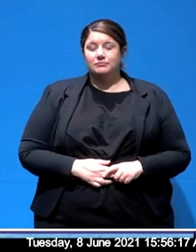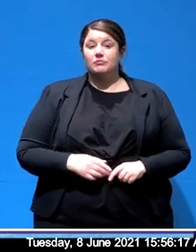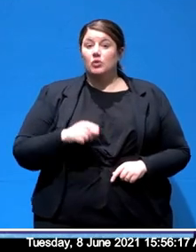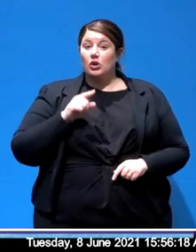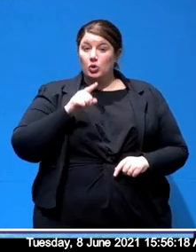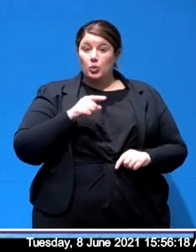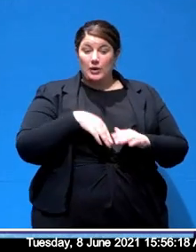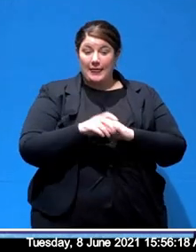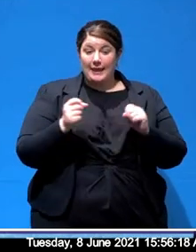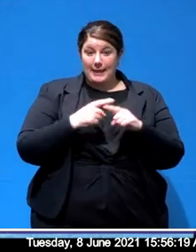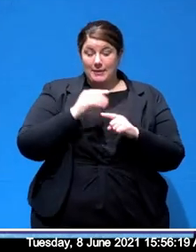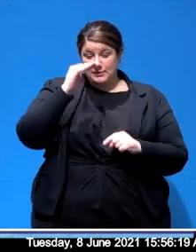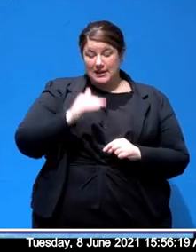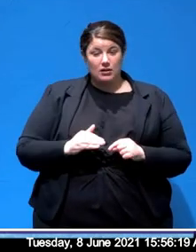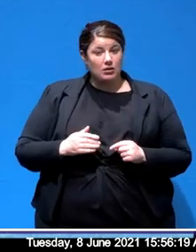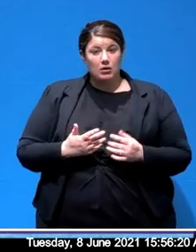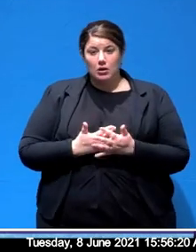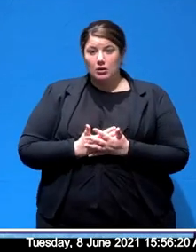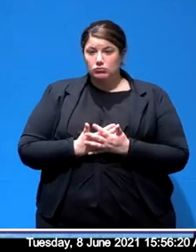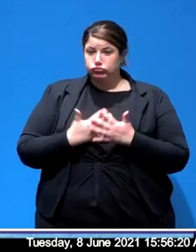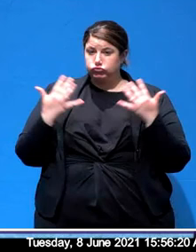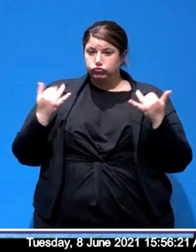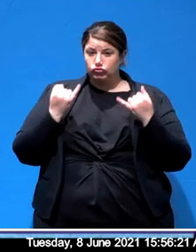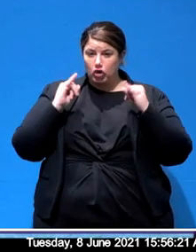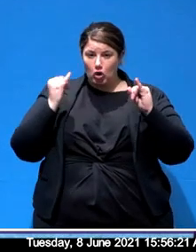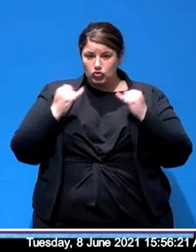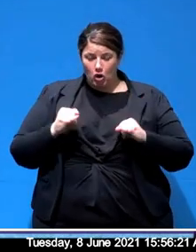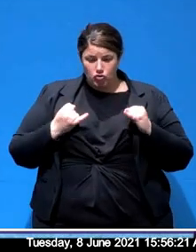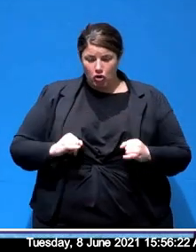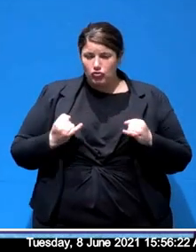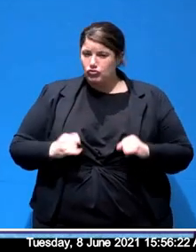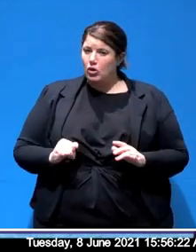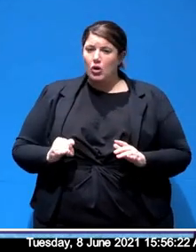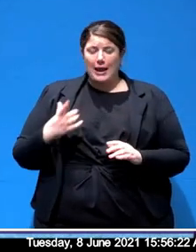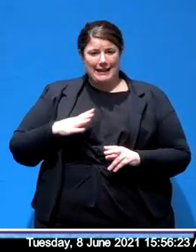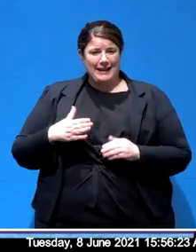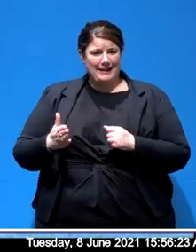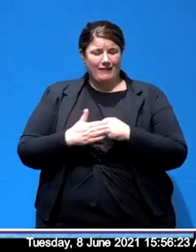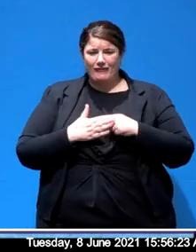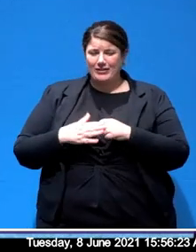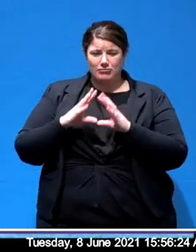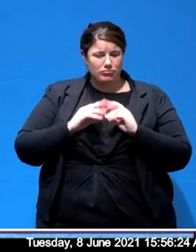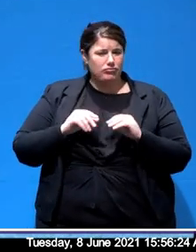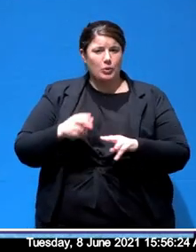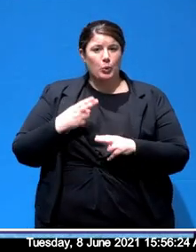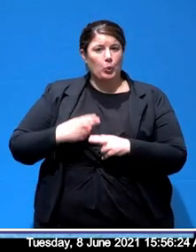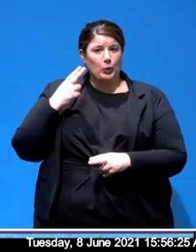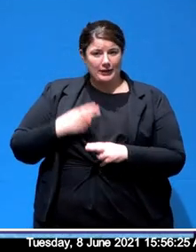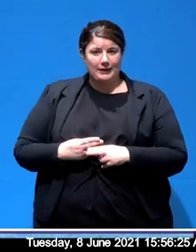I would like you to follow up as a matter of urgency please. I want to just confirm with you that this was your impression at the time and